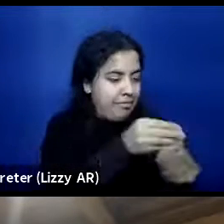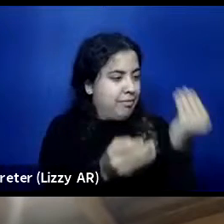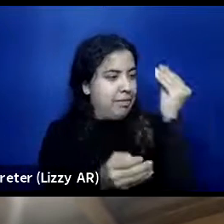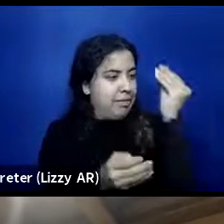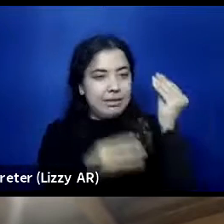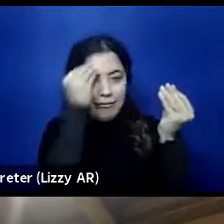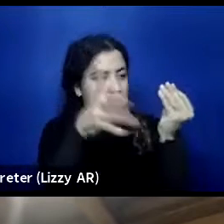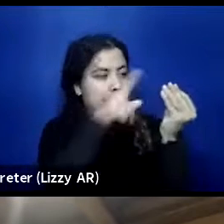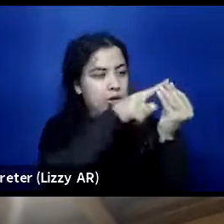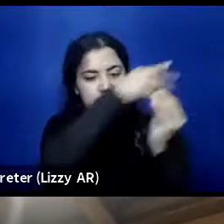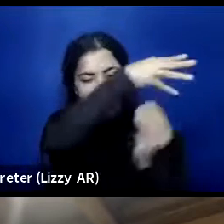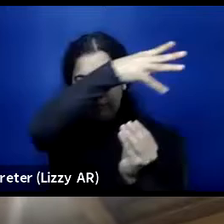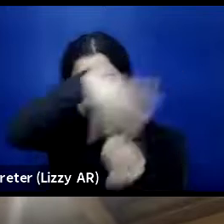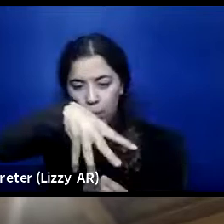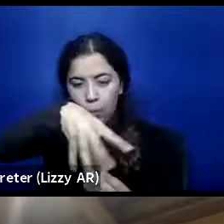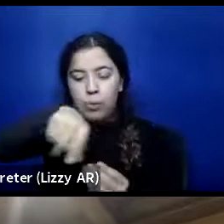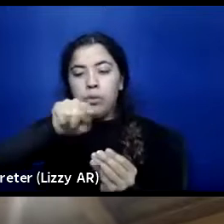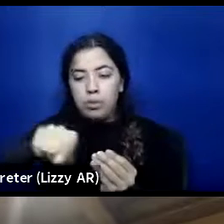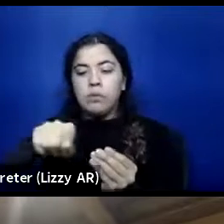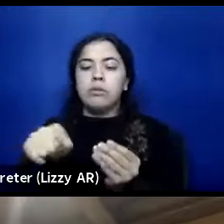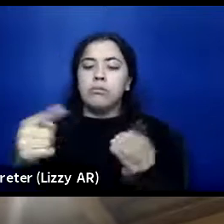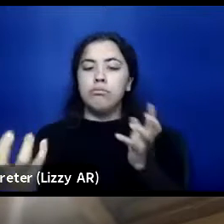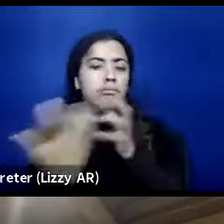and have it instantiated on that particular platform.